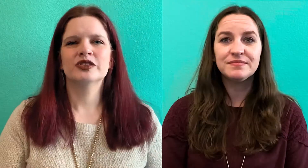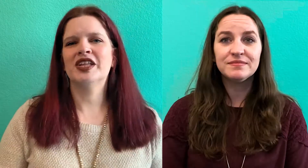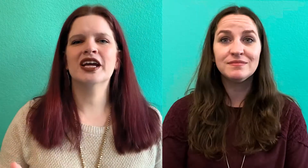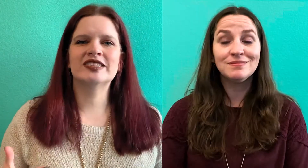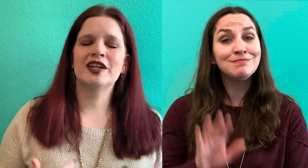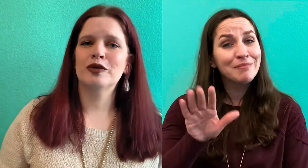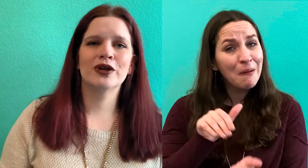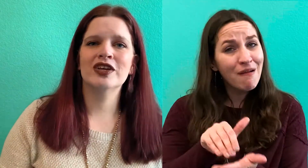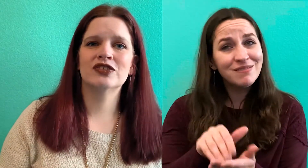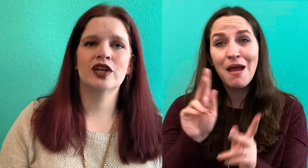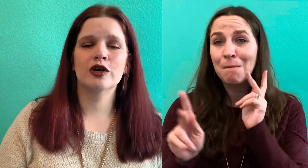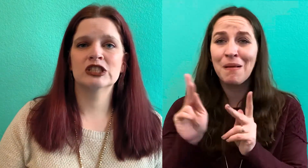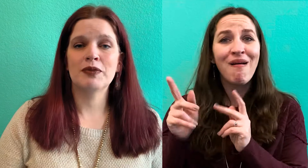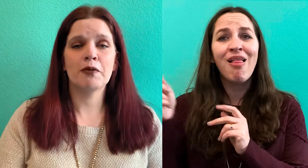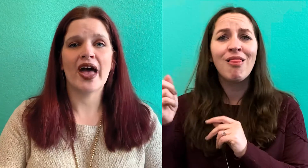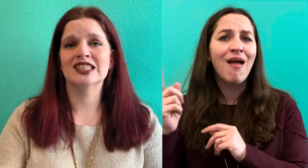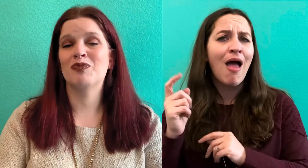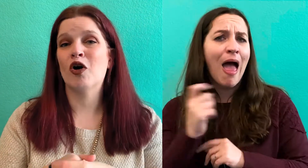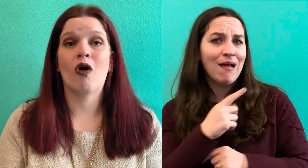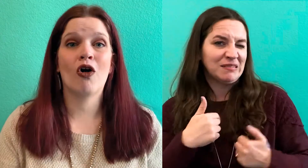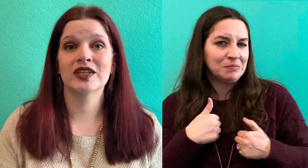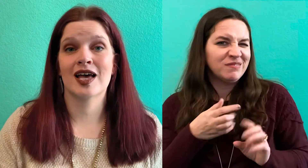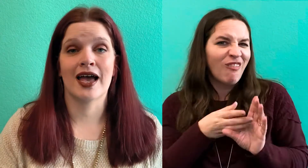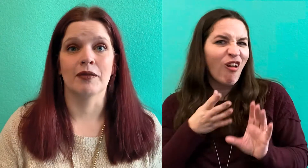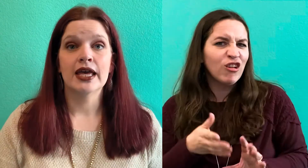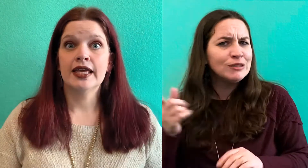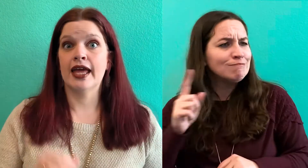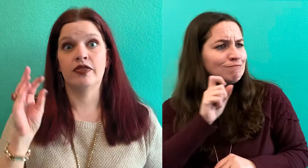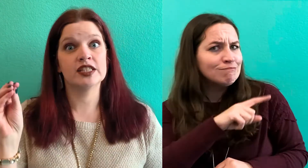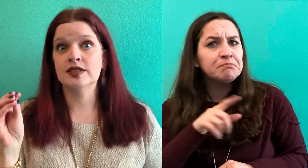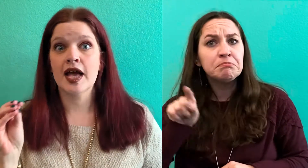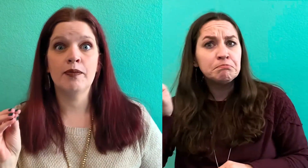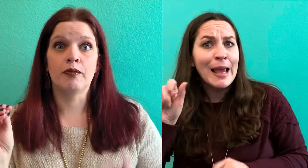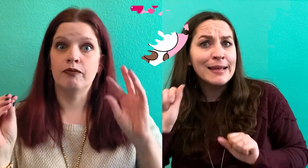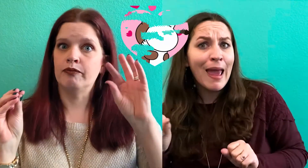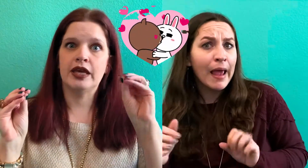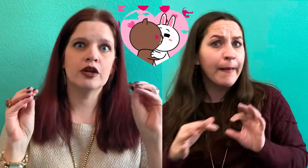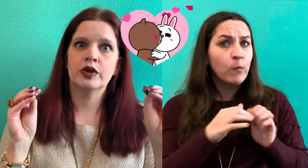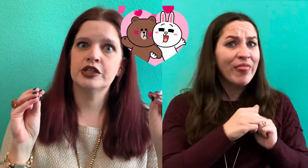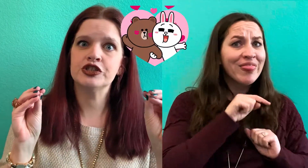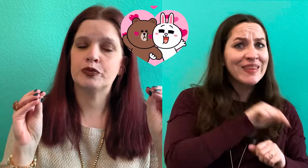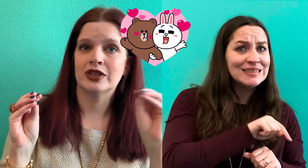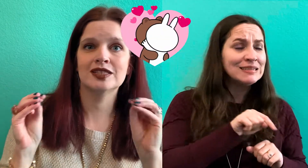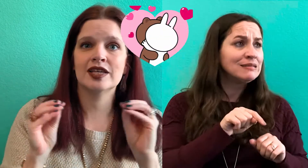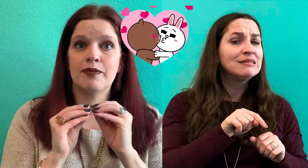So like I said in the previous videos, people ask me all the time, "can this type be in a relationship with this type?